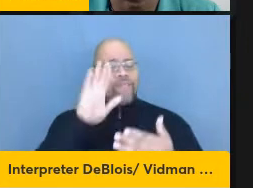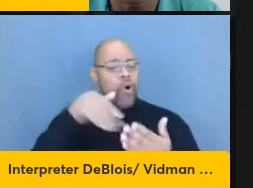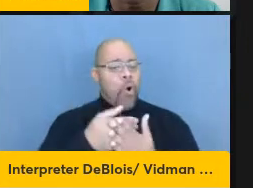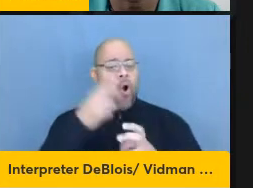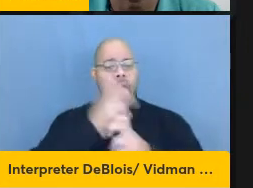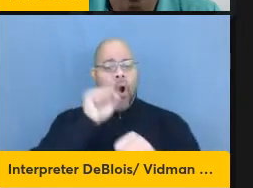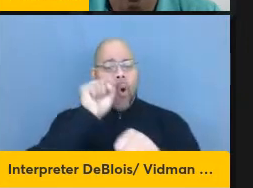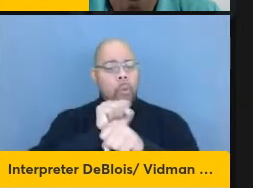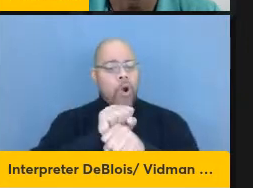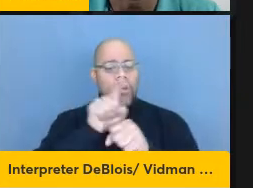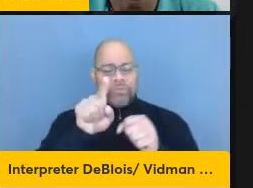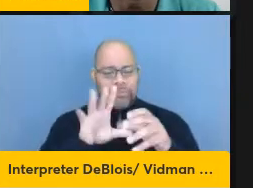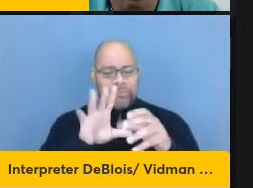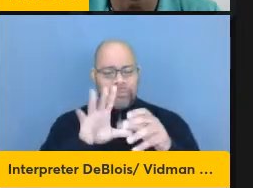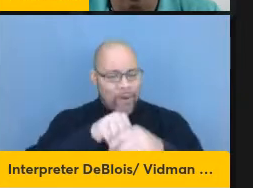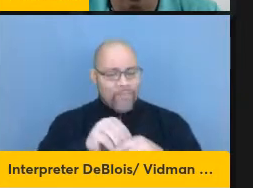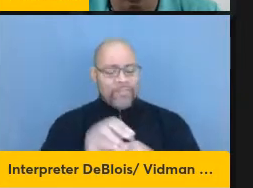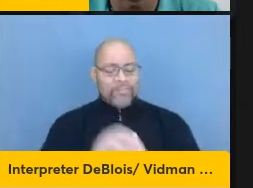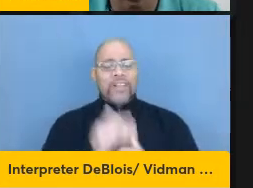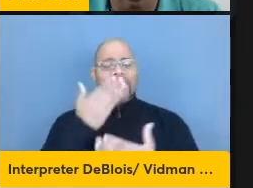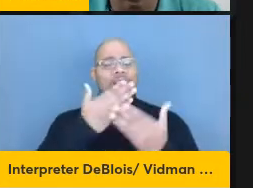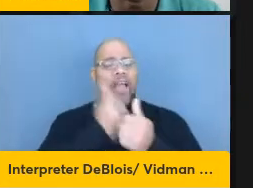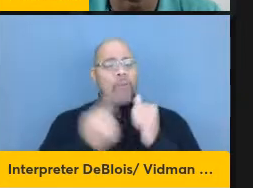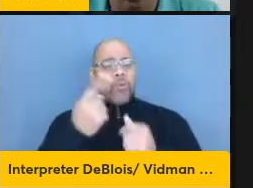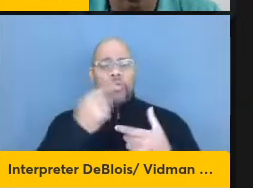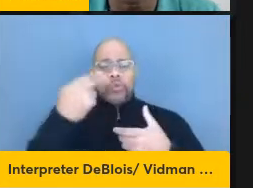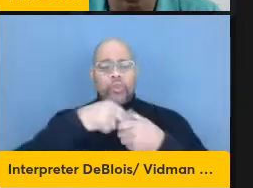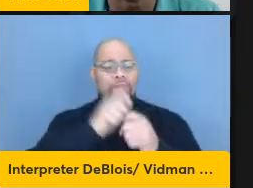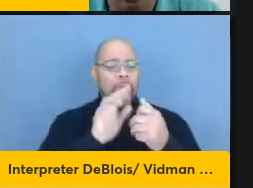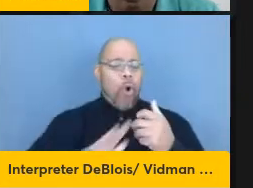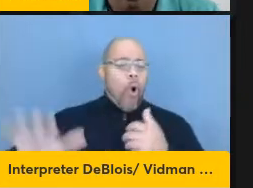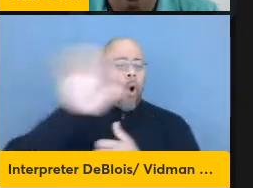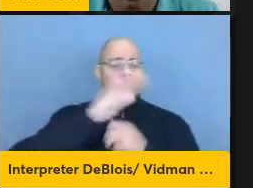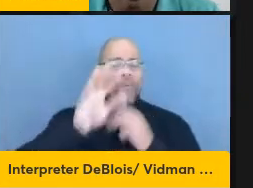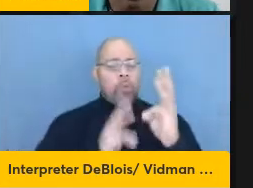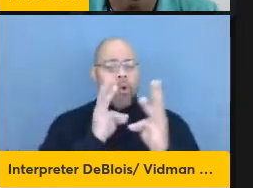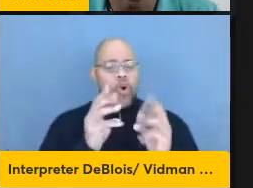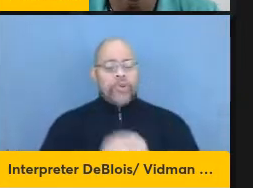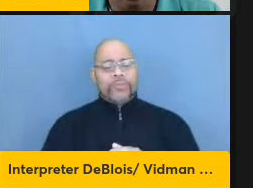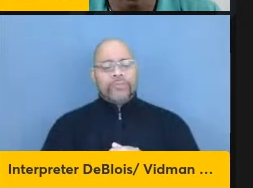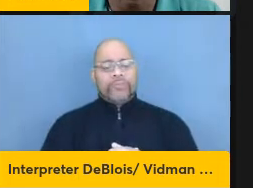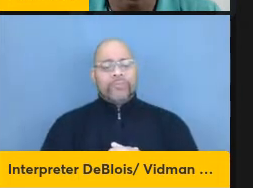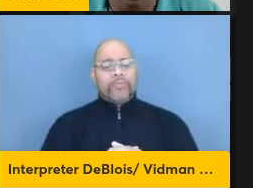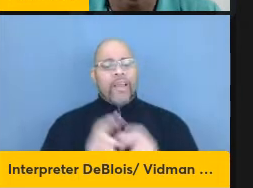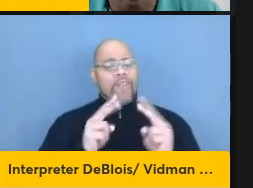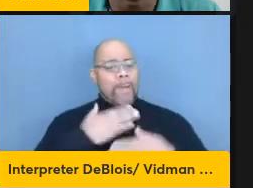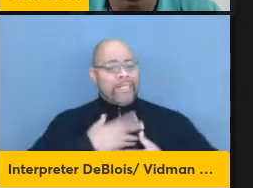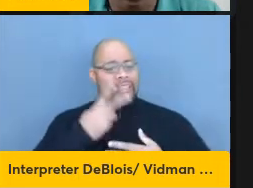you've put in. Thank you for everyone who's joined from all around the world, as very pleased to see quite a lot of people